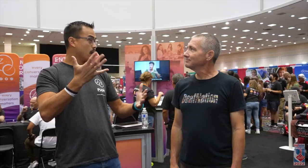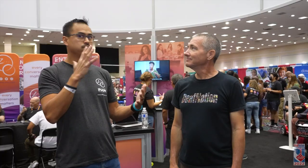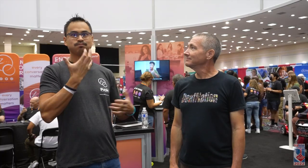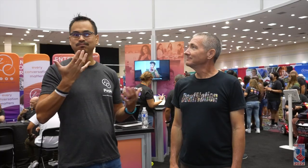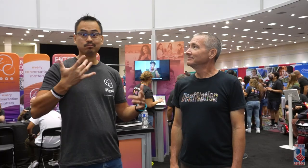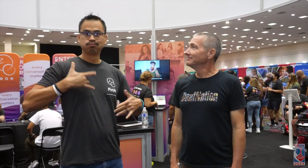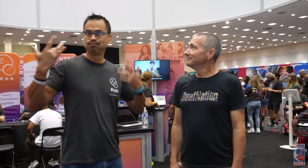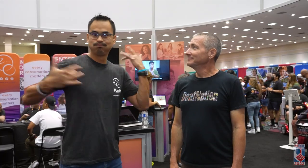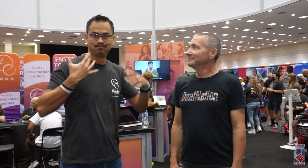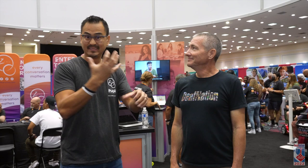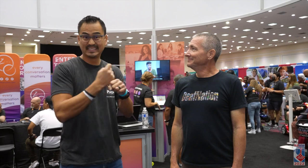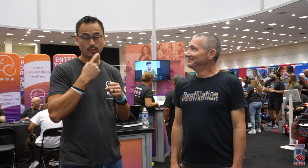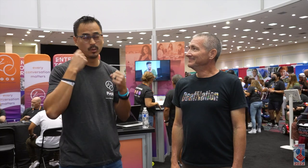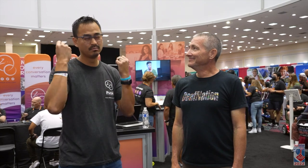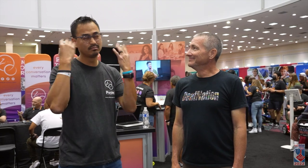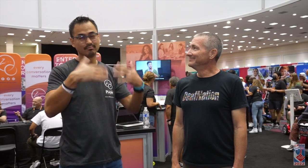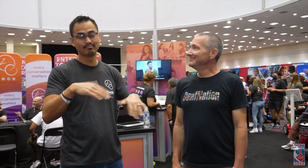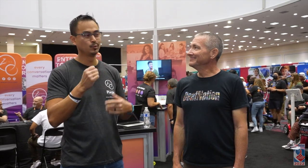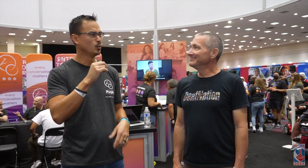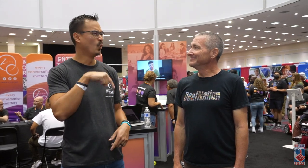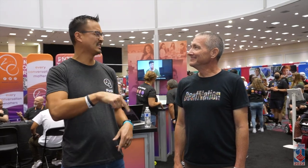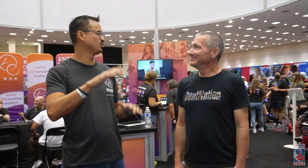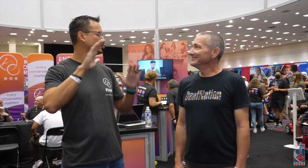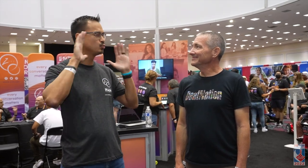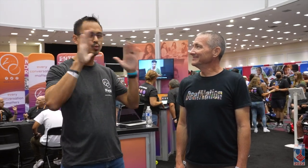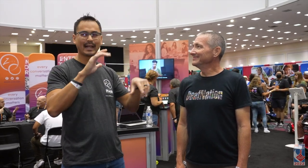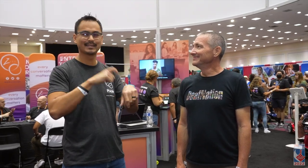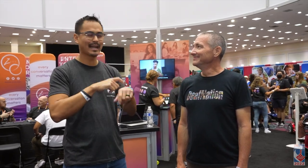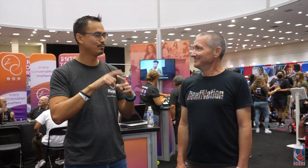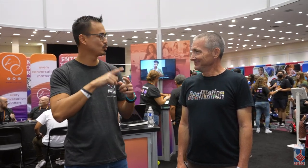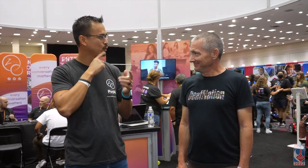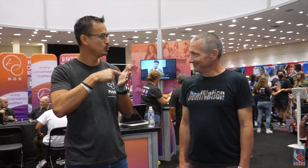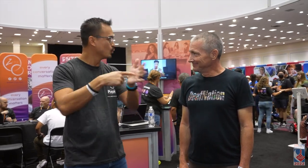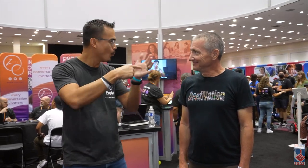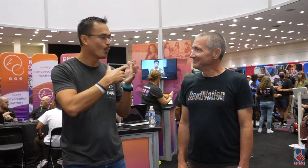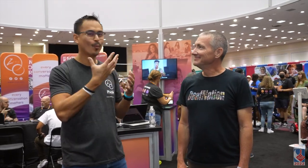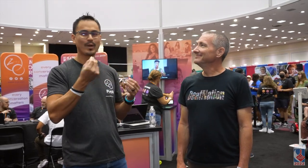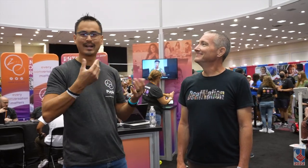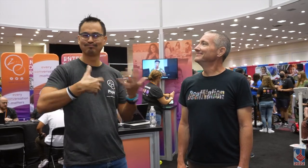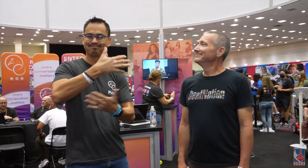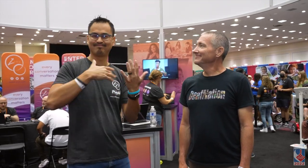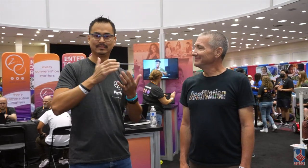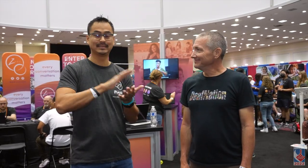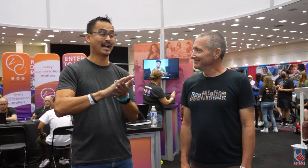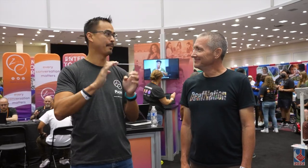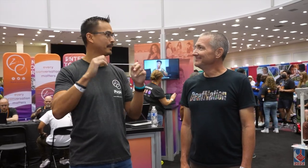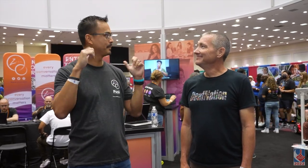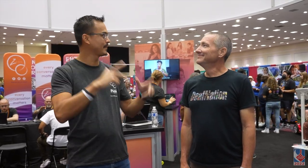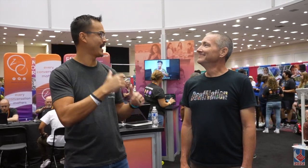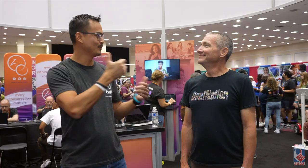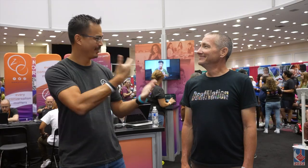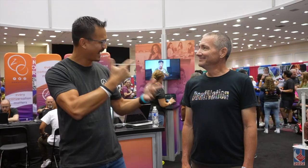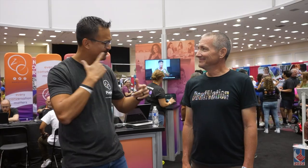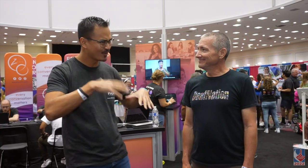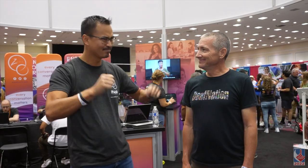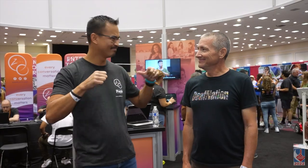We’re so excited about that! This is really a great time to show off what we’ve been working on and to socialize with our customers. It’s so nice to be back so thank you so much for hosting